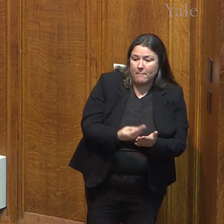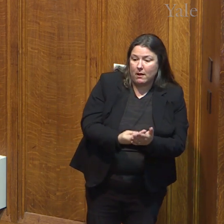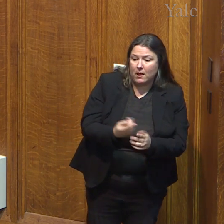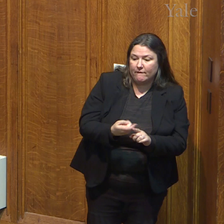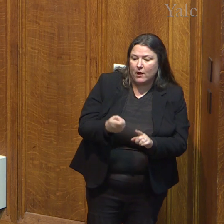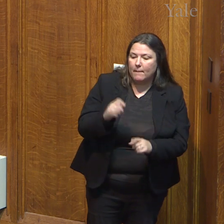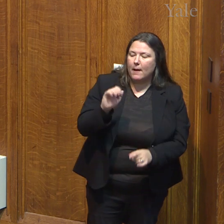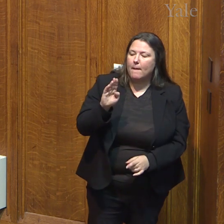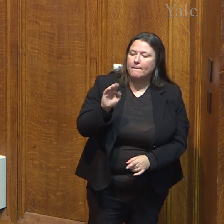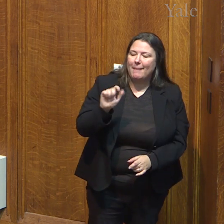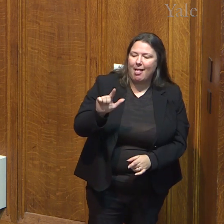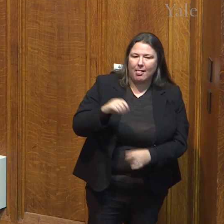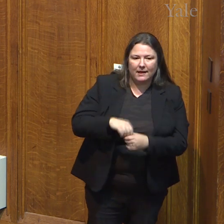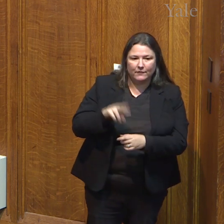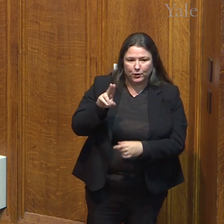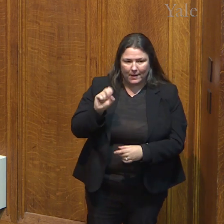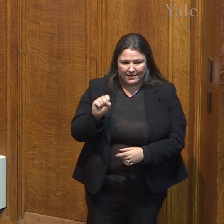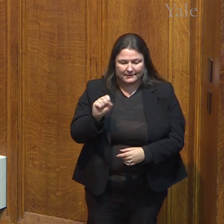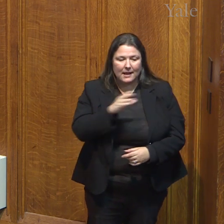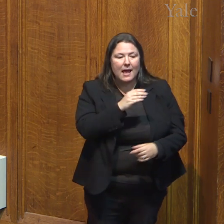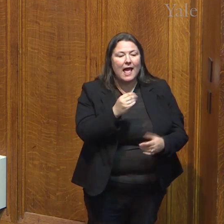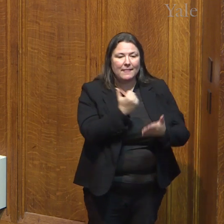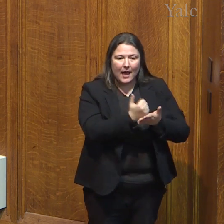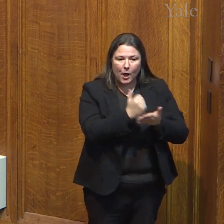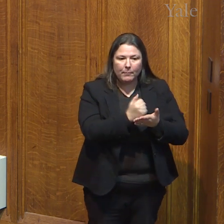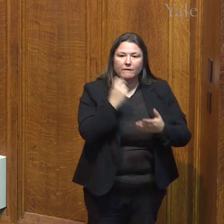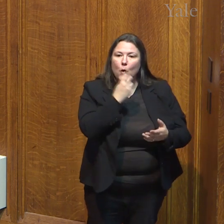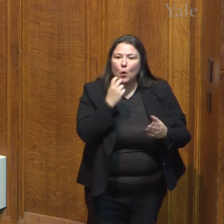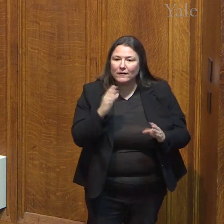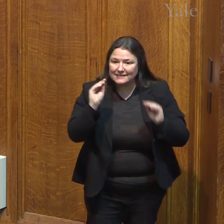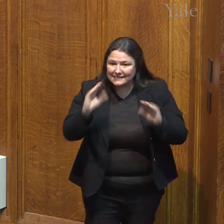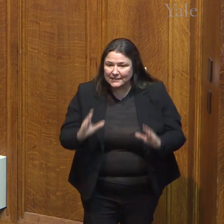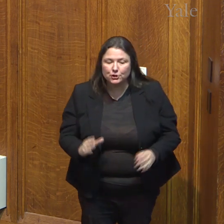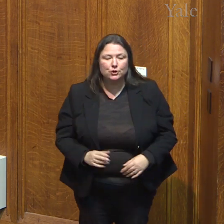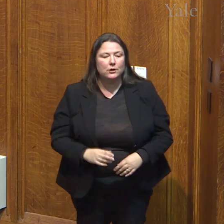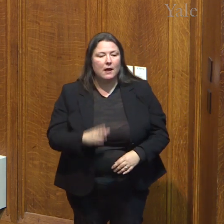with the Perriere's in Europe, with the help of the Oralist teachers and the Oralist movement